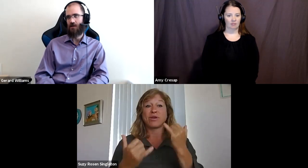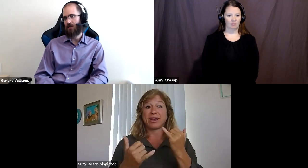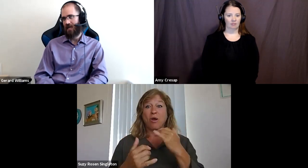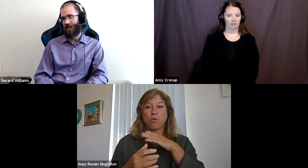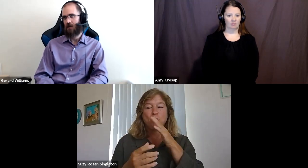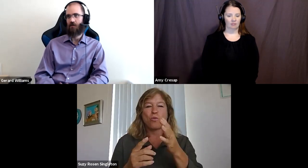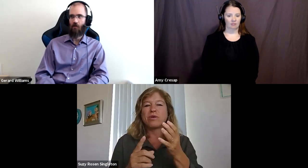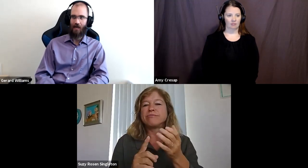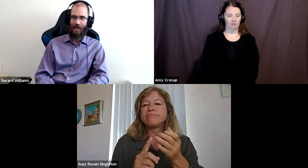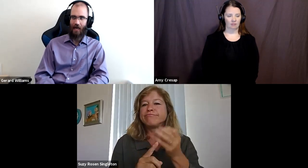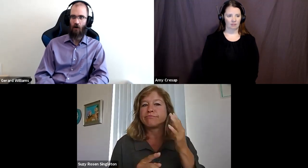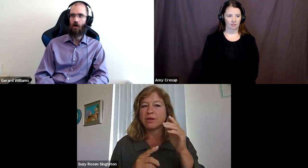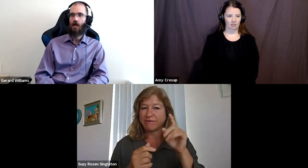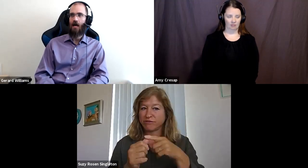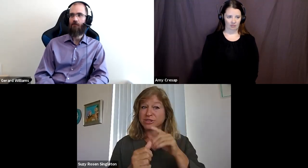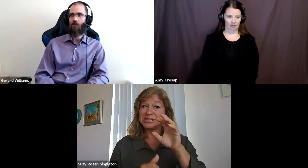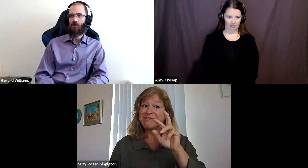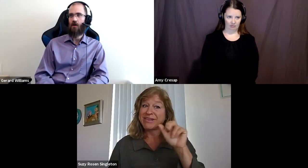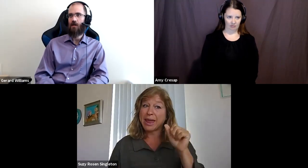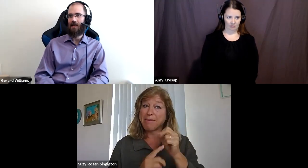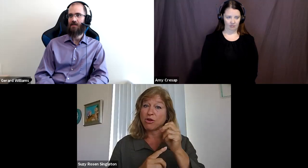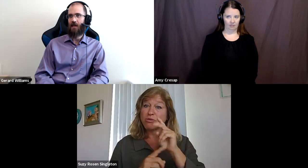That's our next. But for right now first I want to expand a